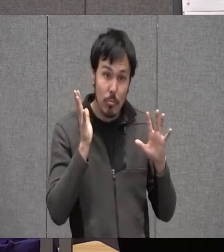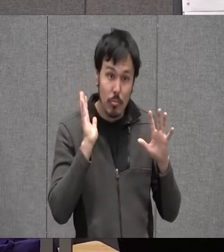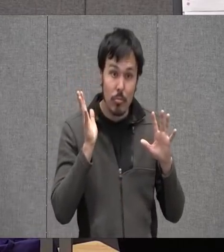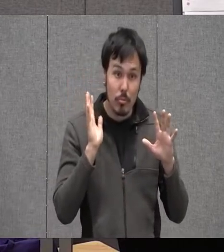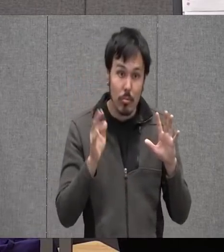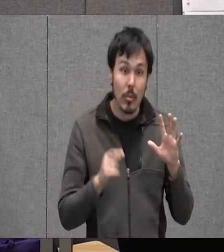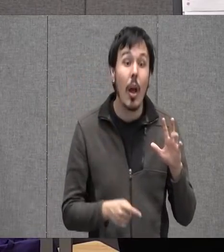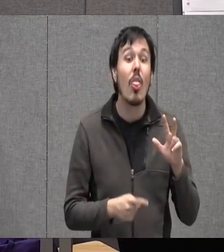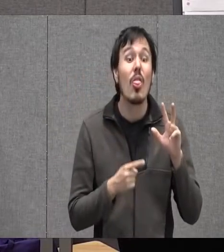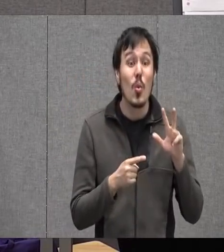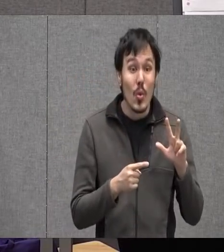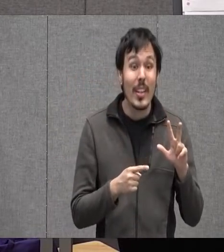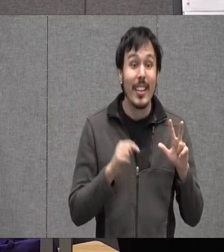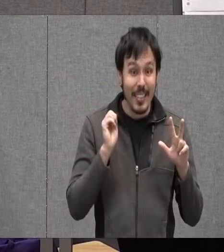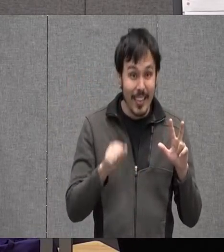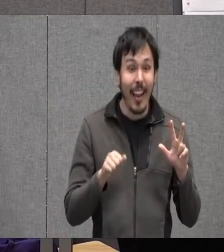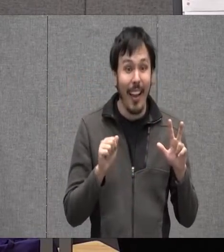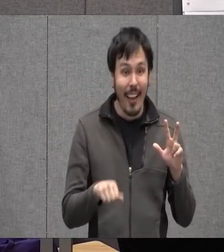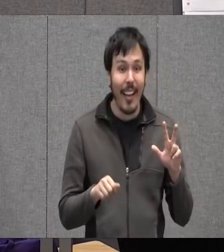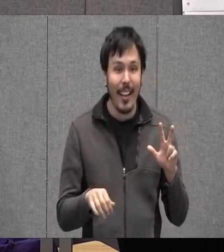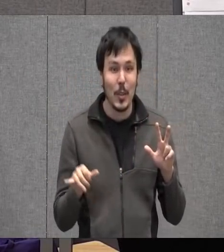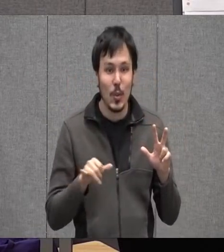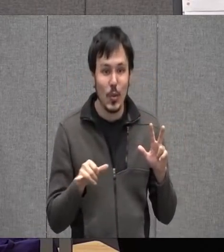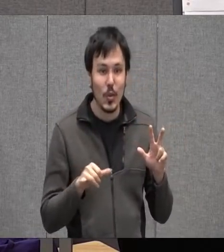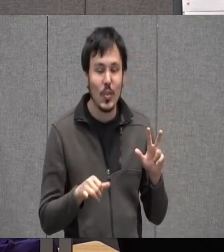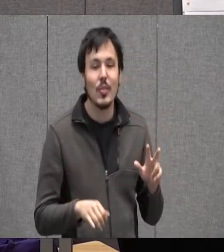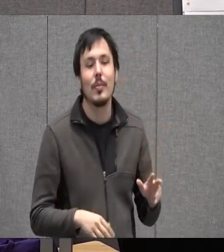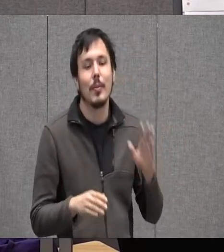Three will go into 30. Yes, I'm gonna use 30.